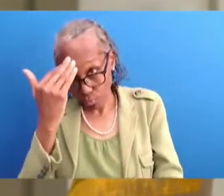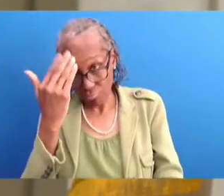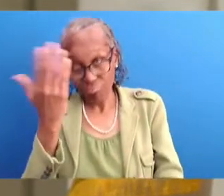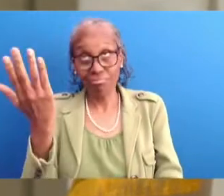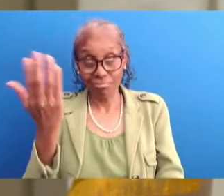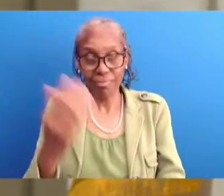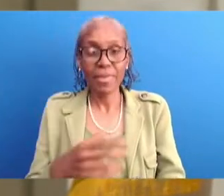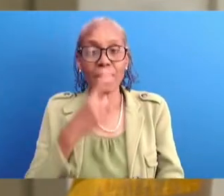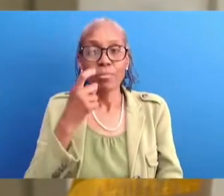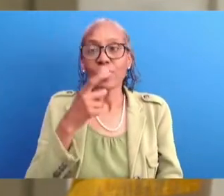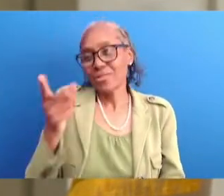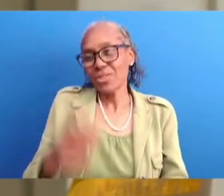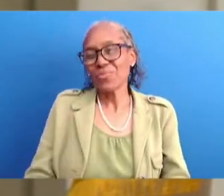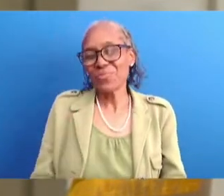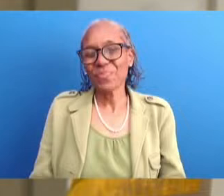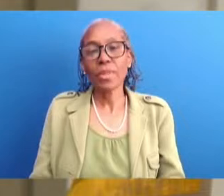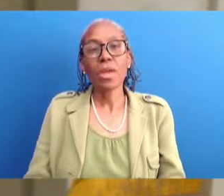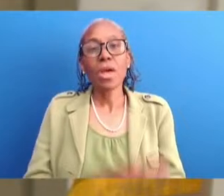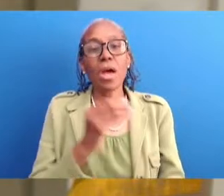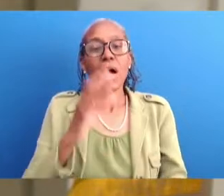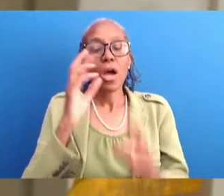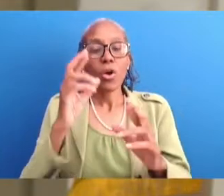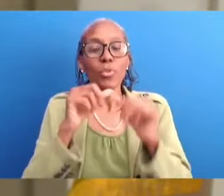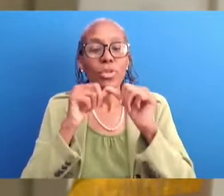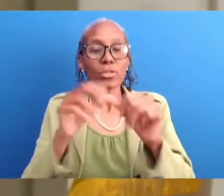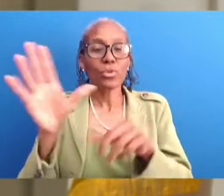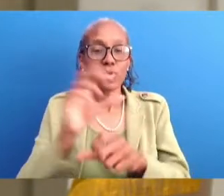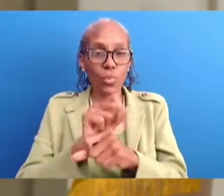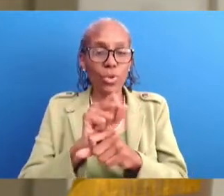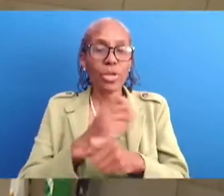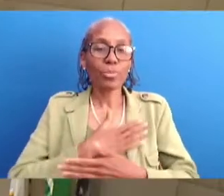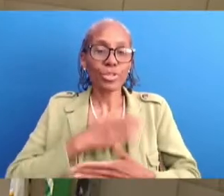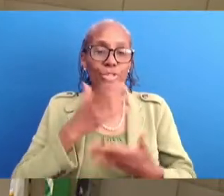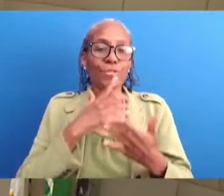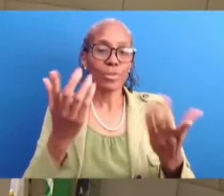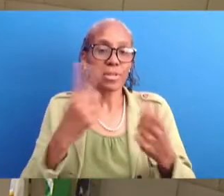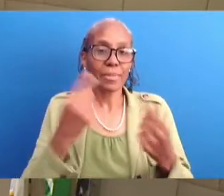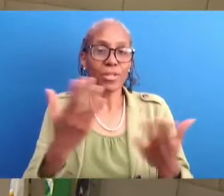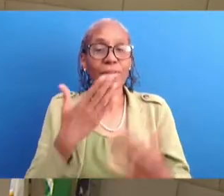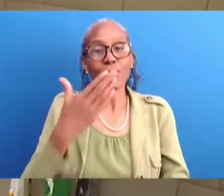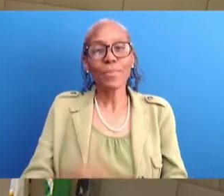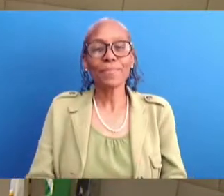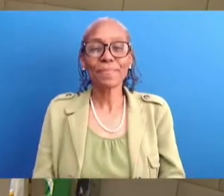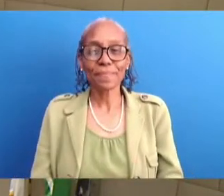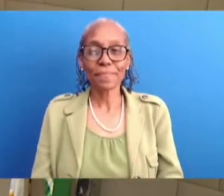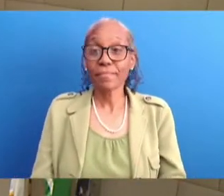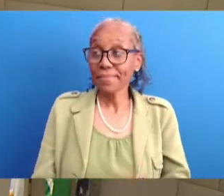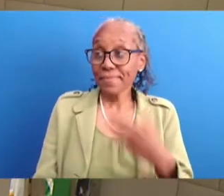EXISTED, I DIDN'T KNOW WHAT THEY WERE, I KNOW WHAT THEY ARE NOW,